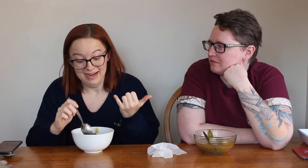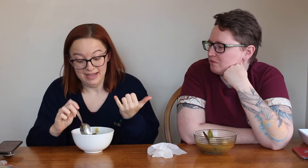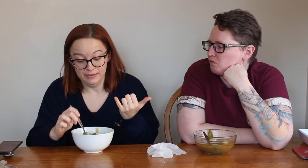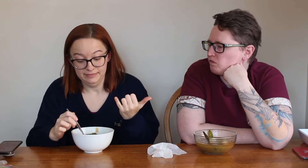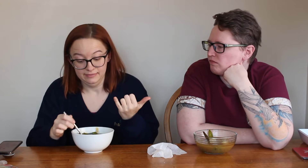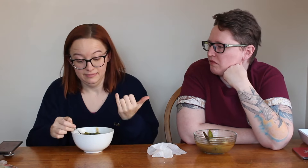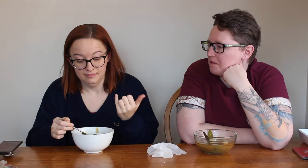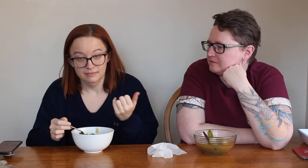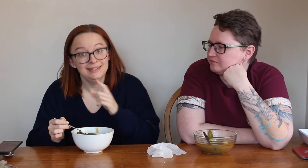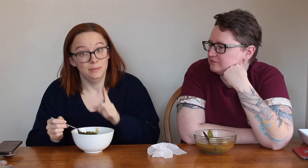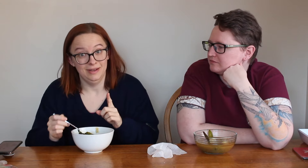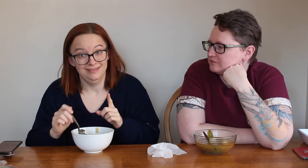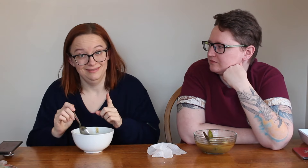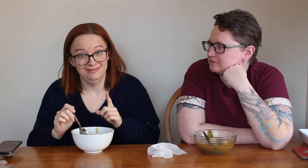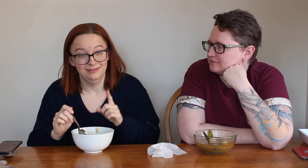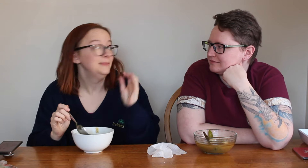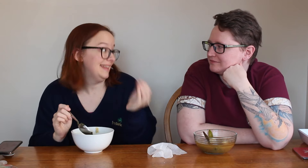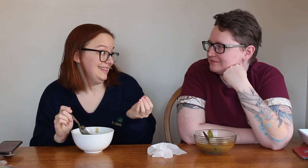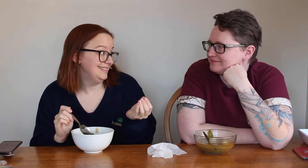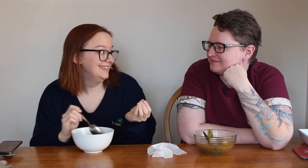She talks, no I'm just kidding. Just kidding!